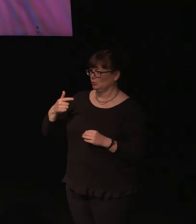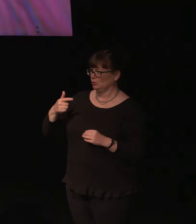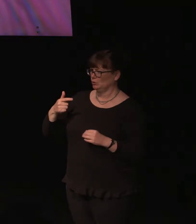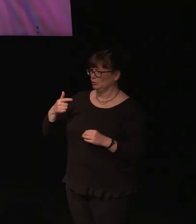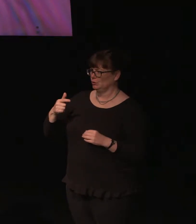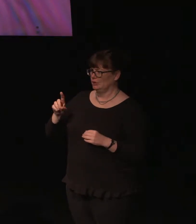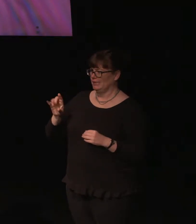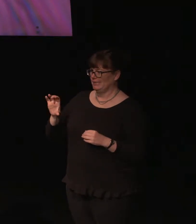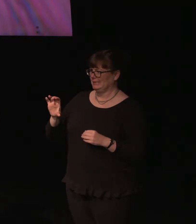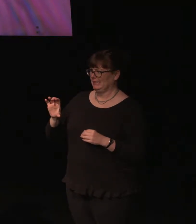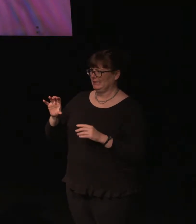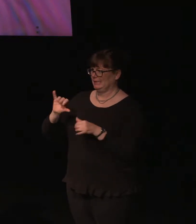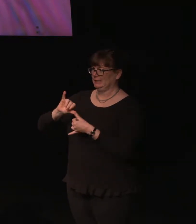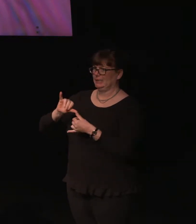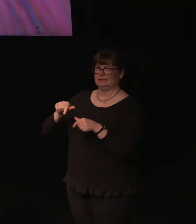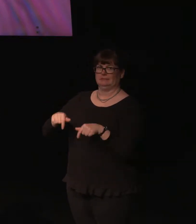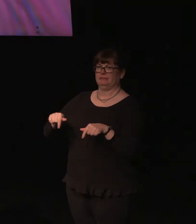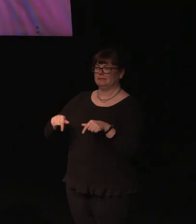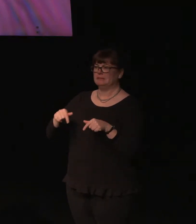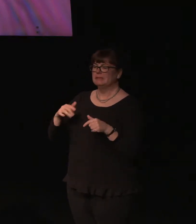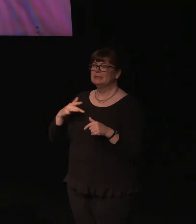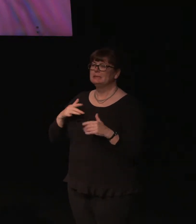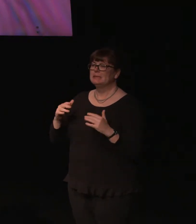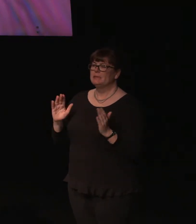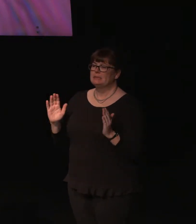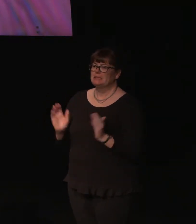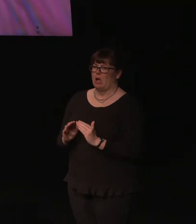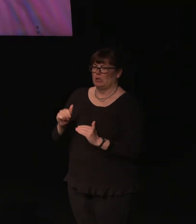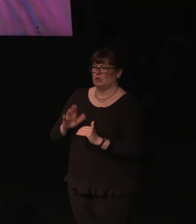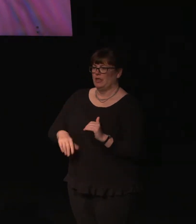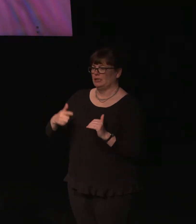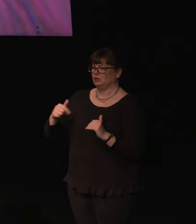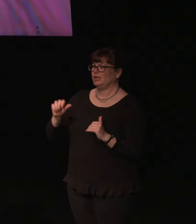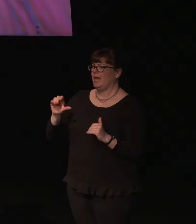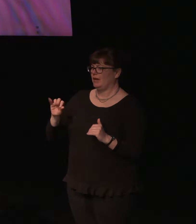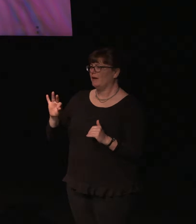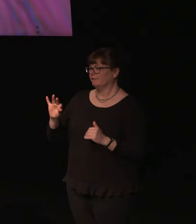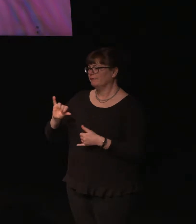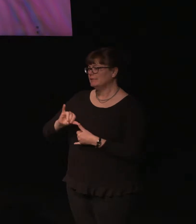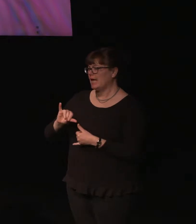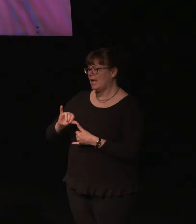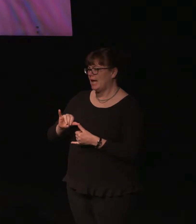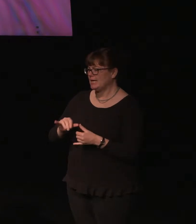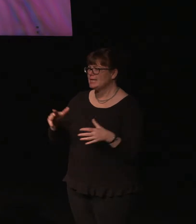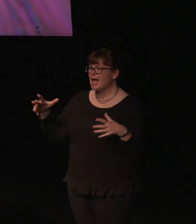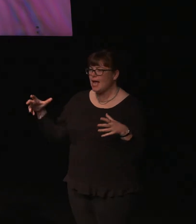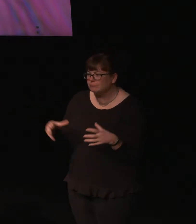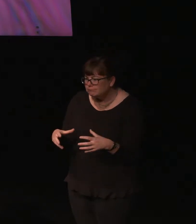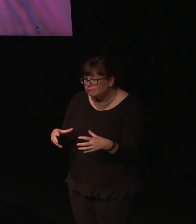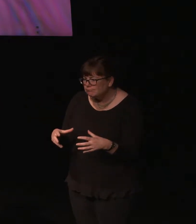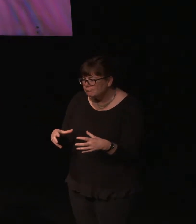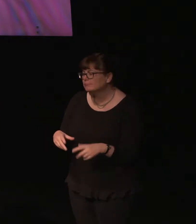usually a little smaller than GAconf size. So that means talking to a lot of students